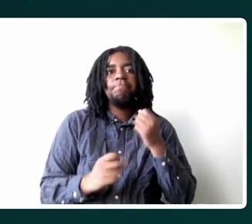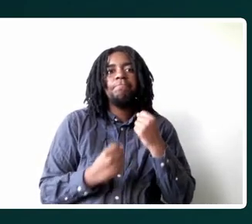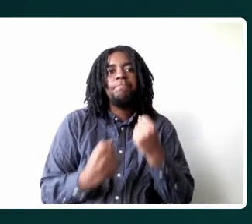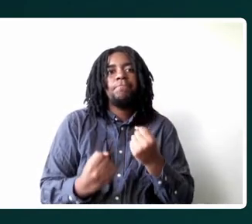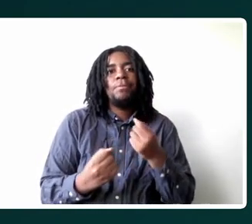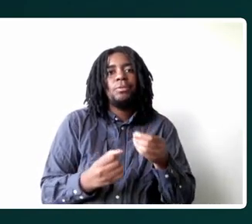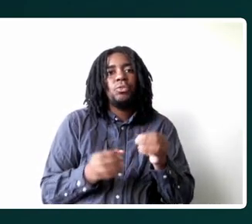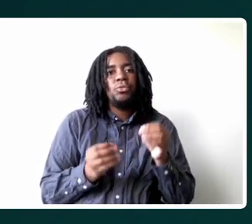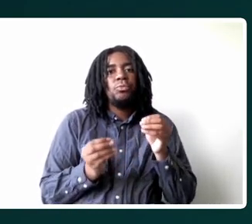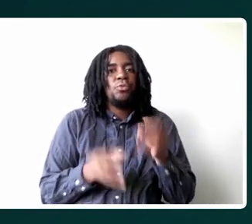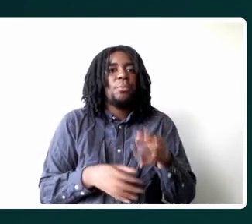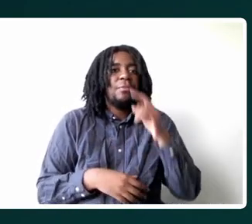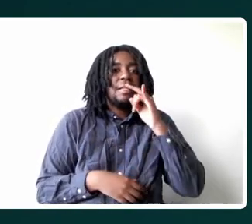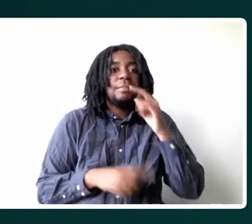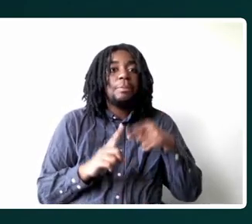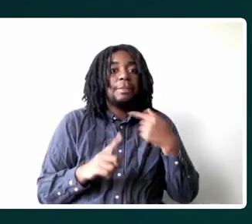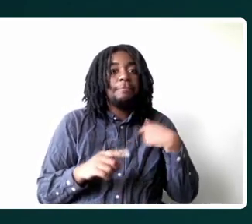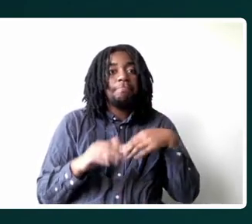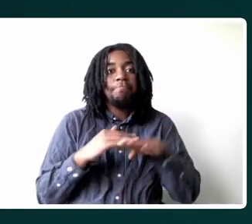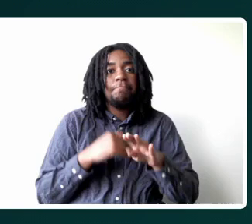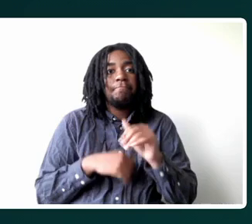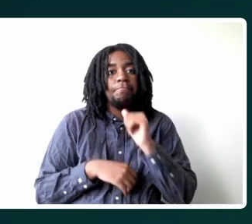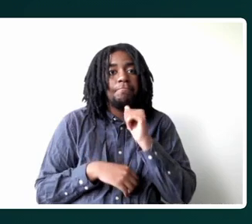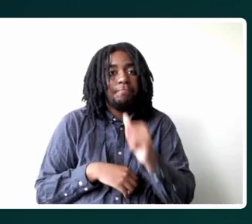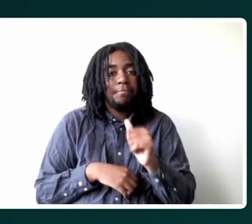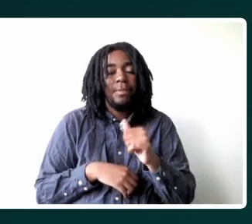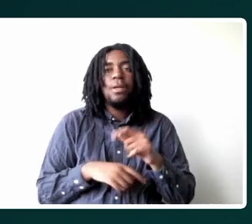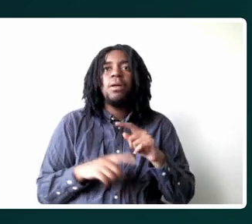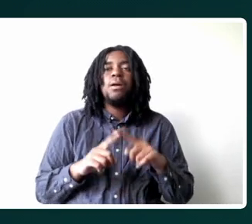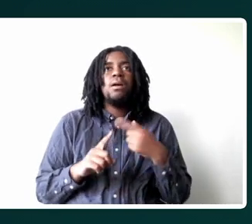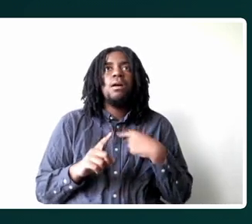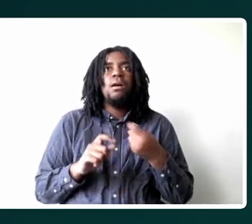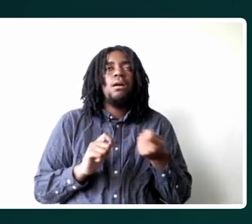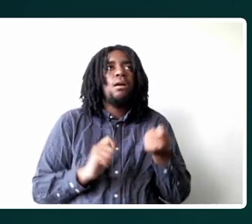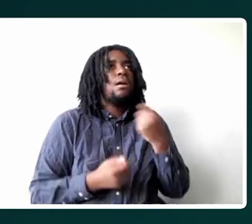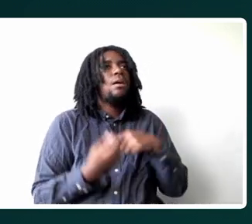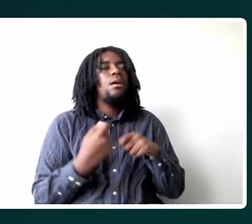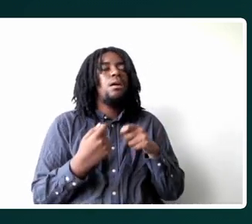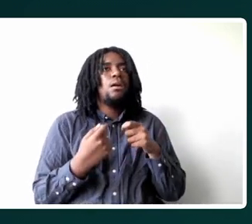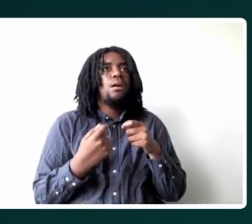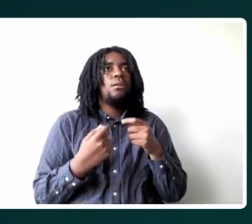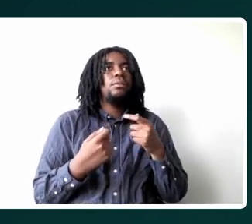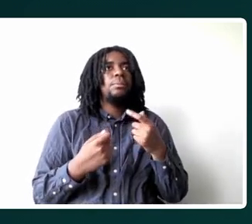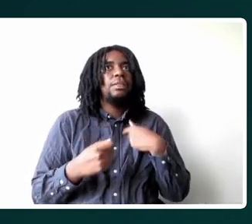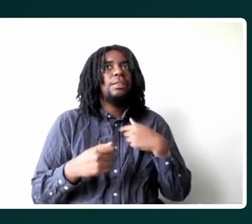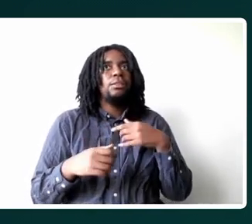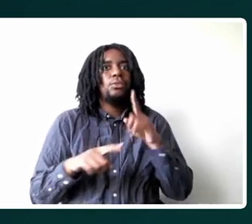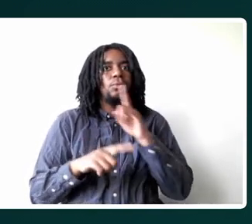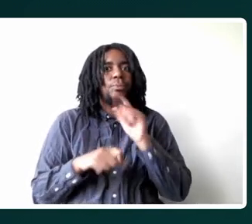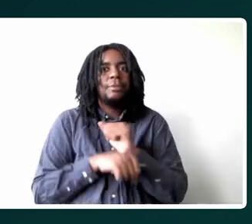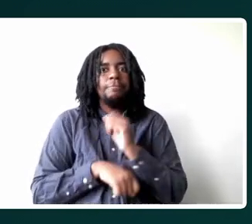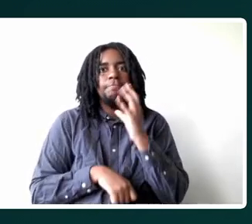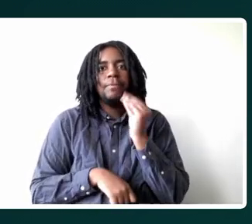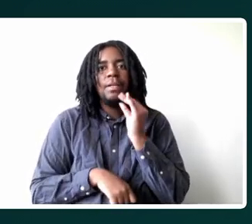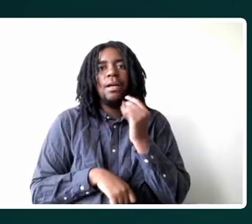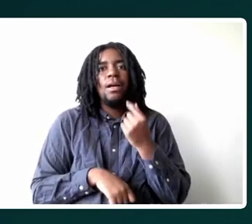after participating in this workshop, I could never walk by this museum and not go in." So,